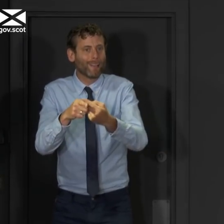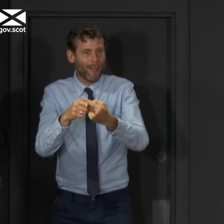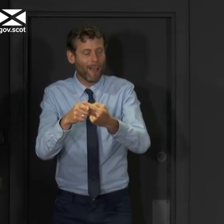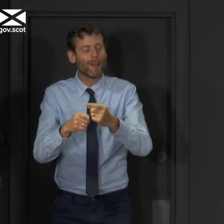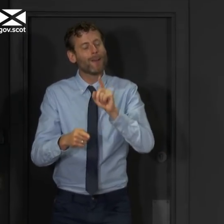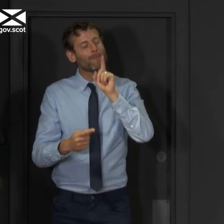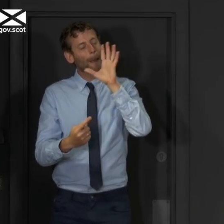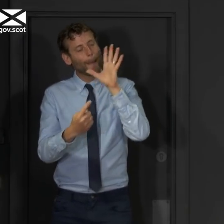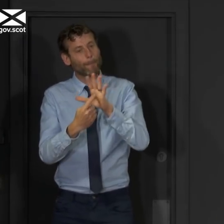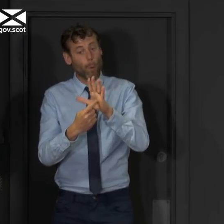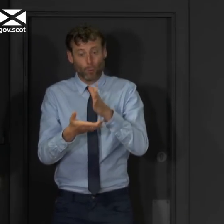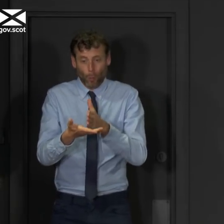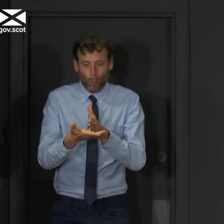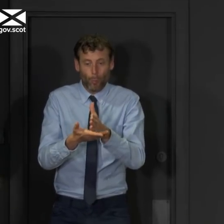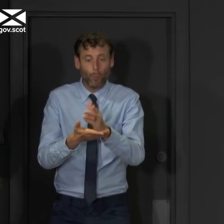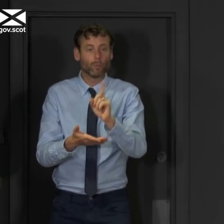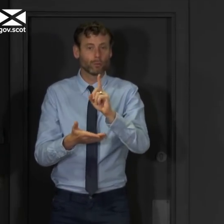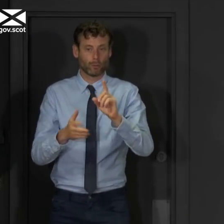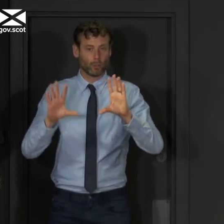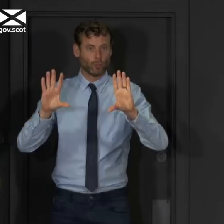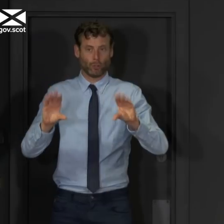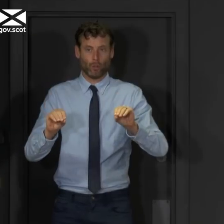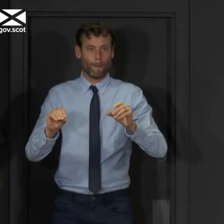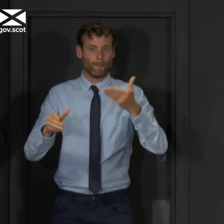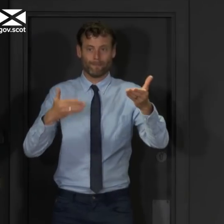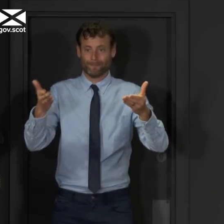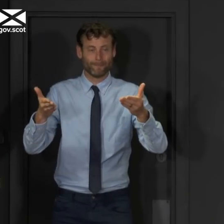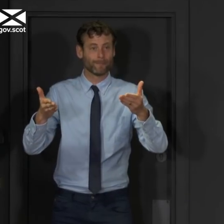importantly than that, we will be able to do that sustainably, because we will come